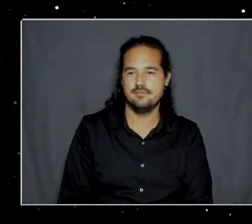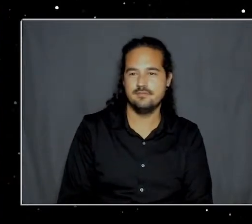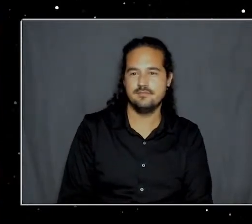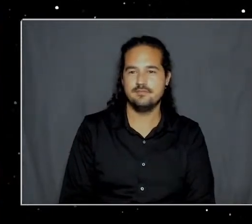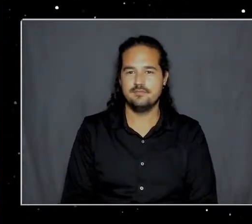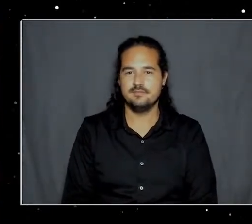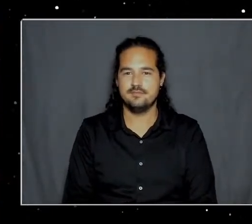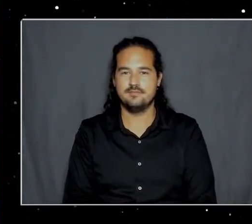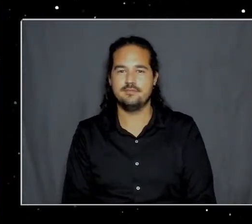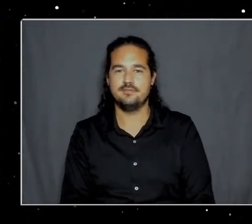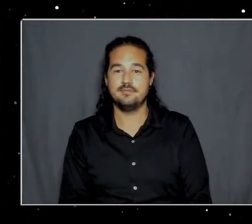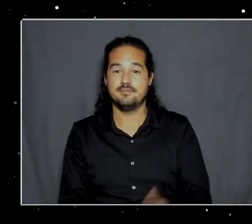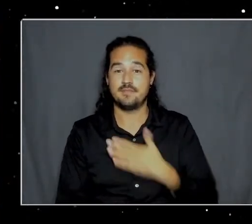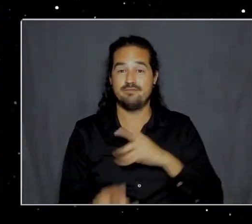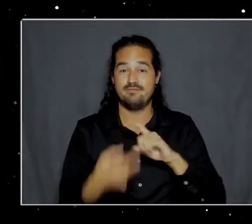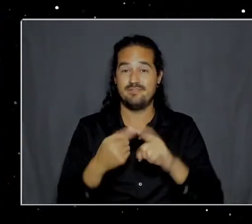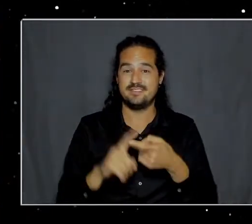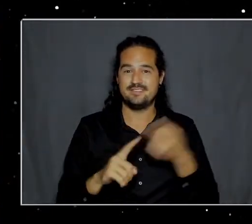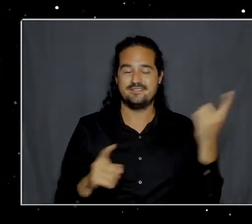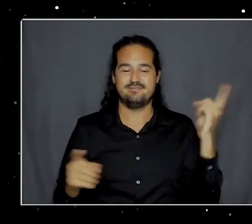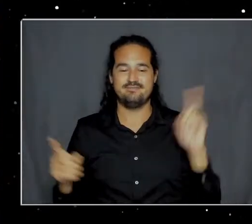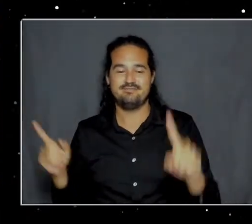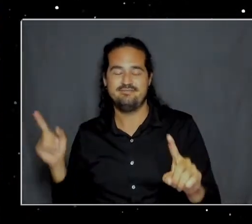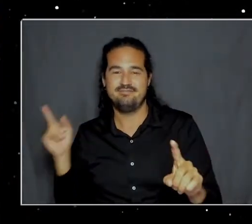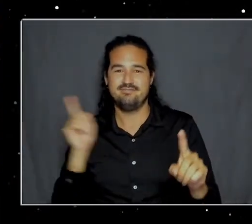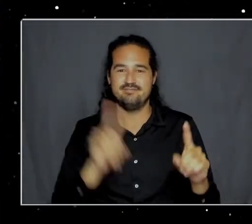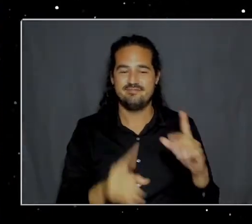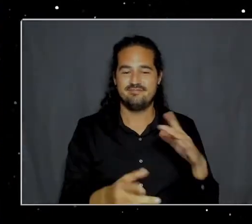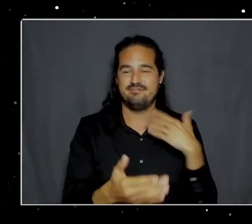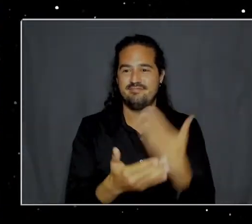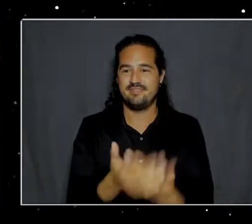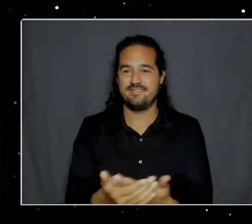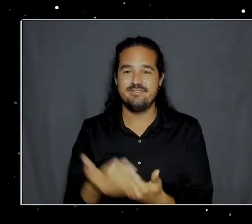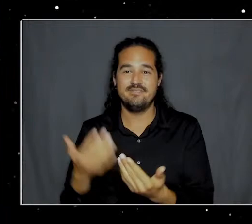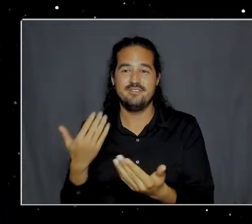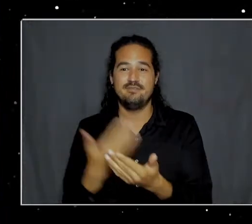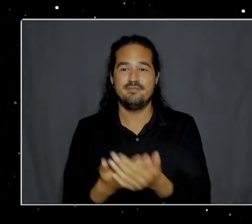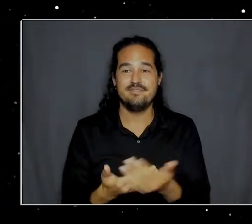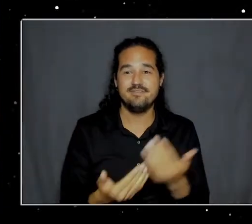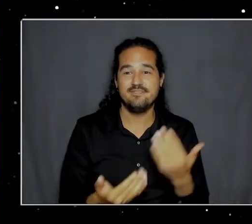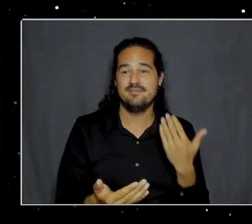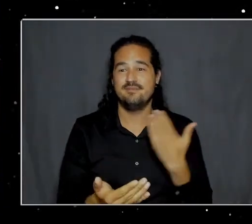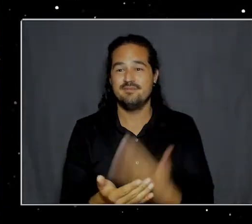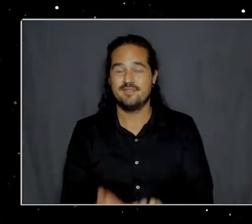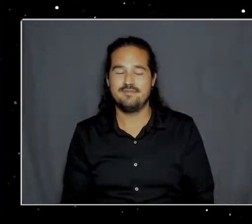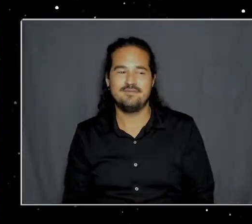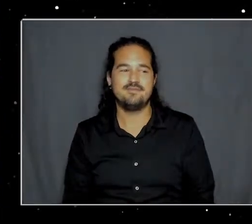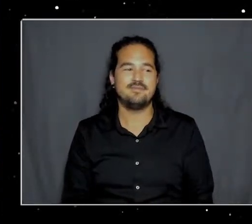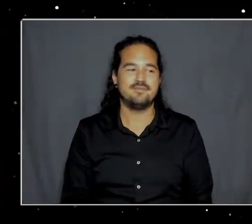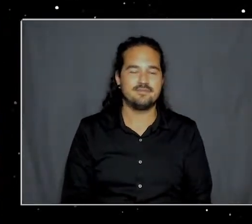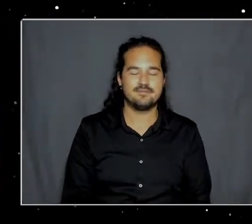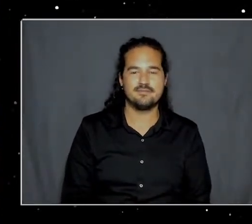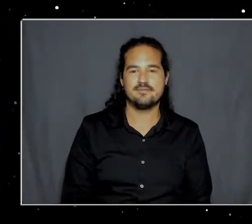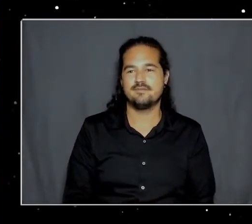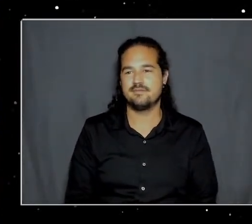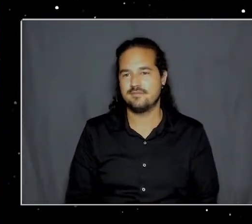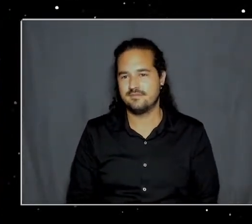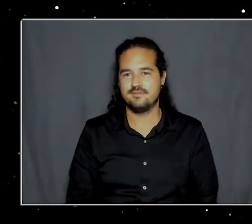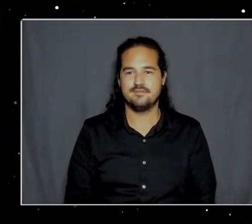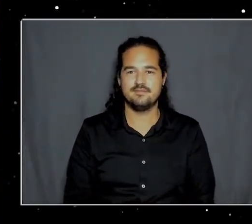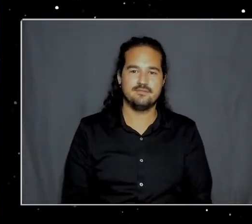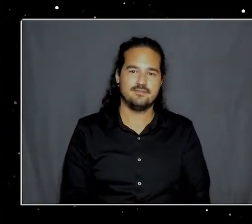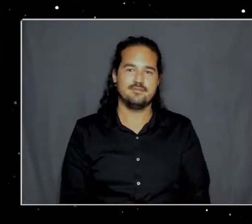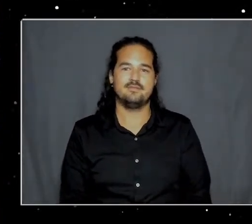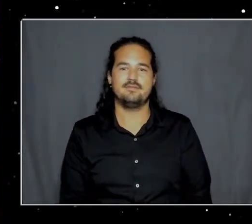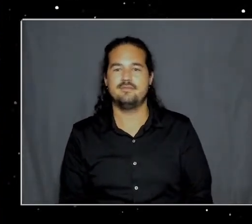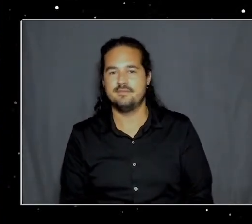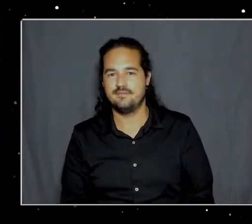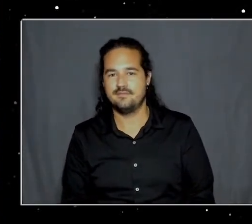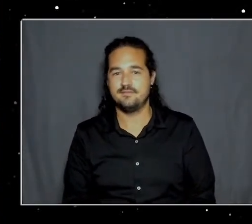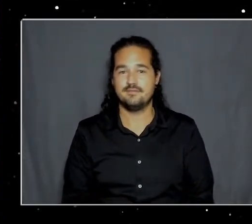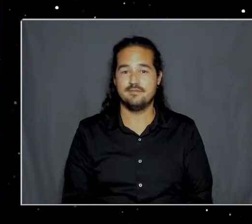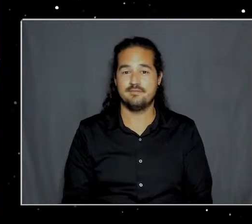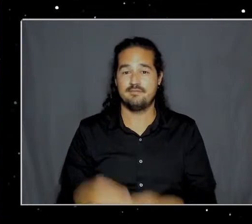MY FRIENDS ARE STROLLING IN